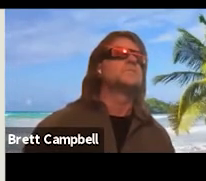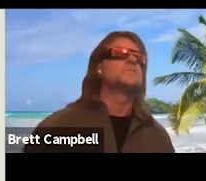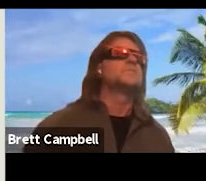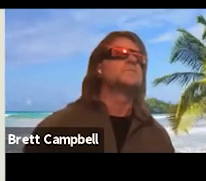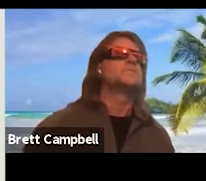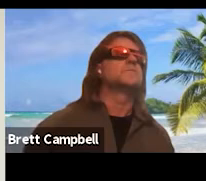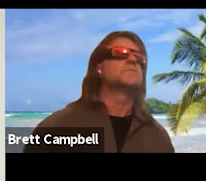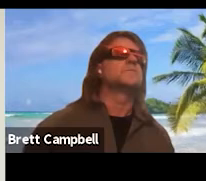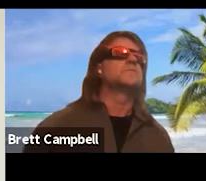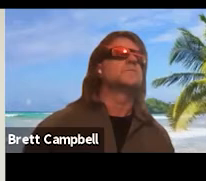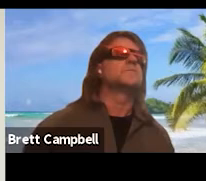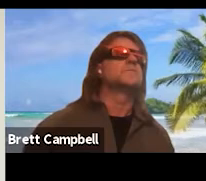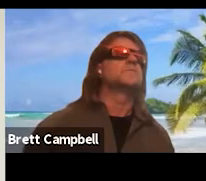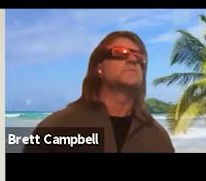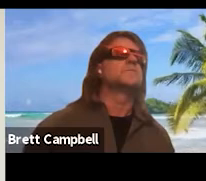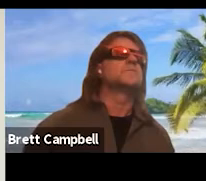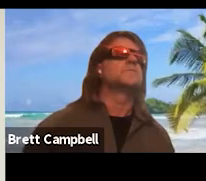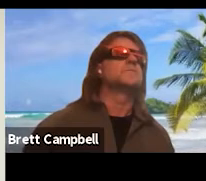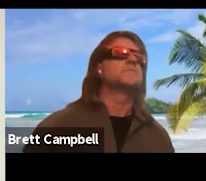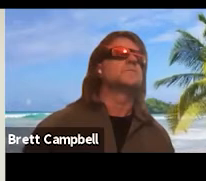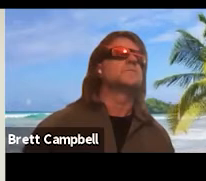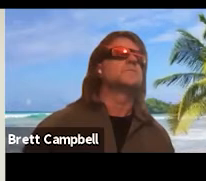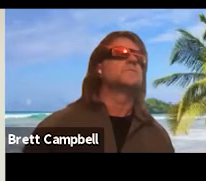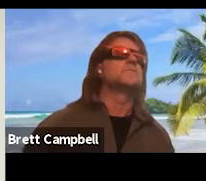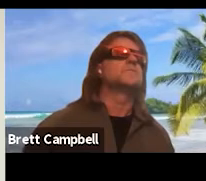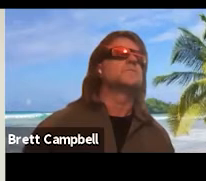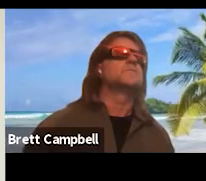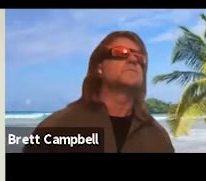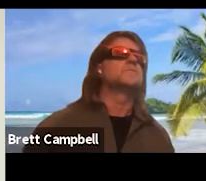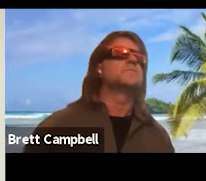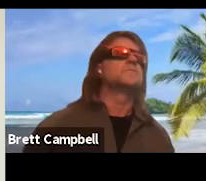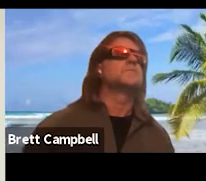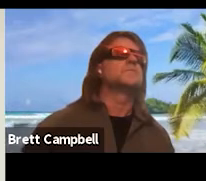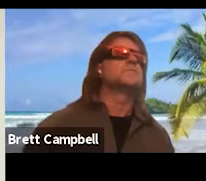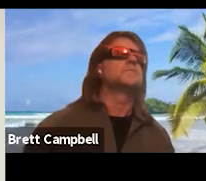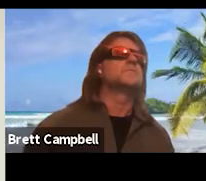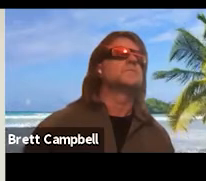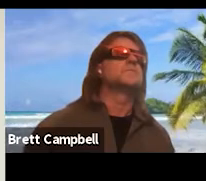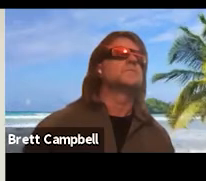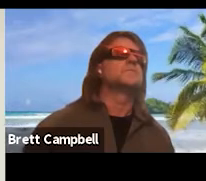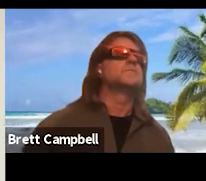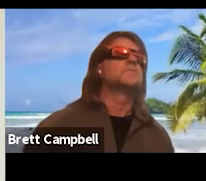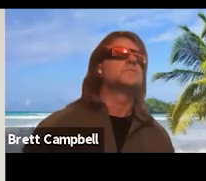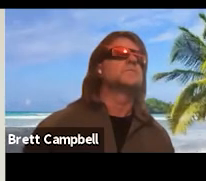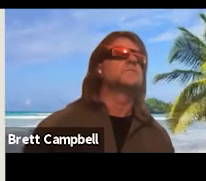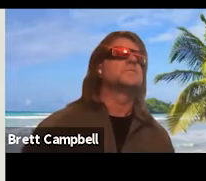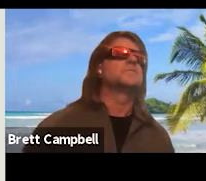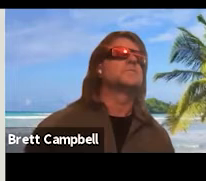the institutions that help and harm us based on who we are. Want to learn more, read our story,